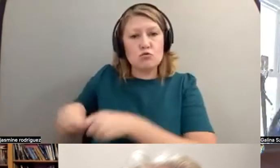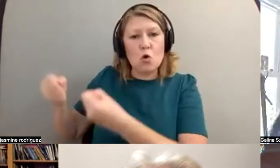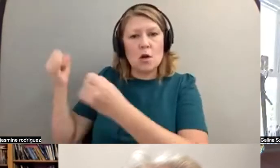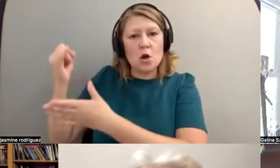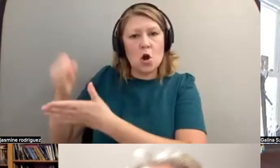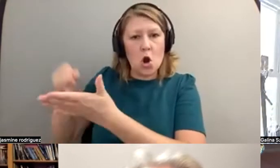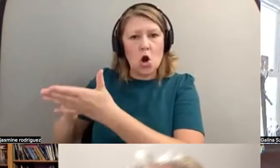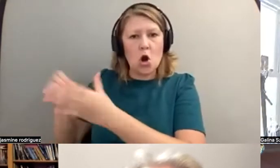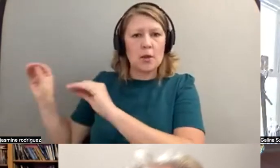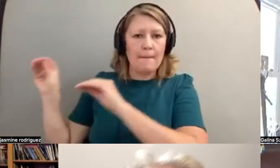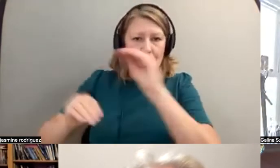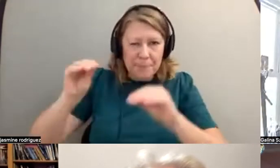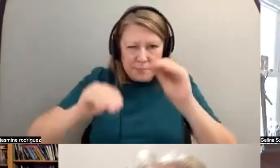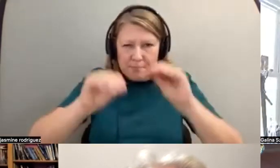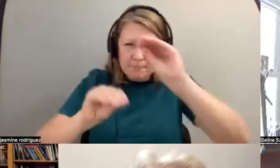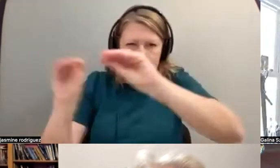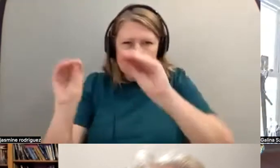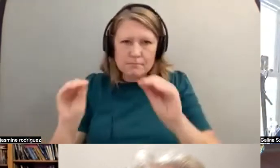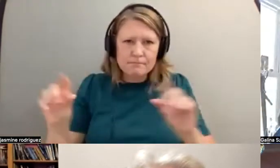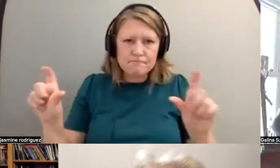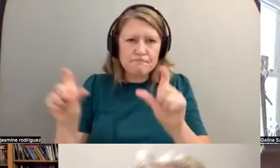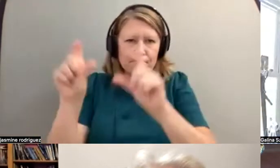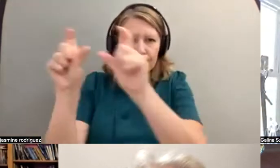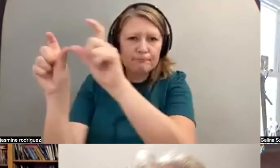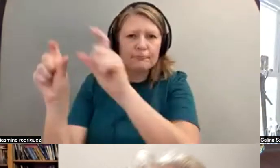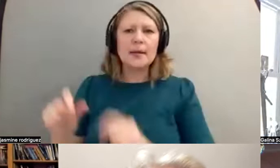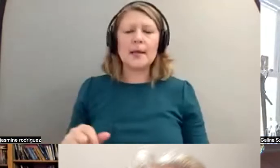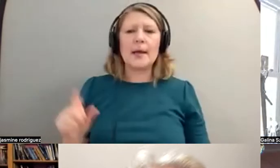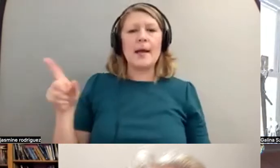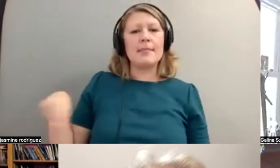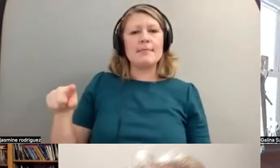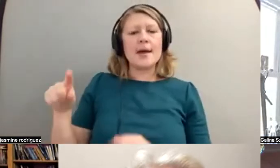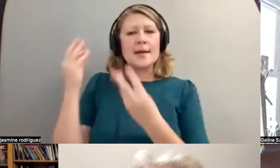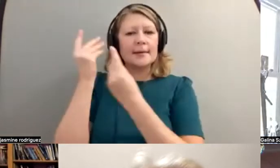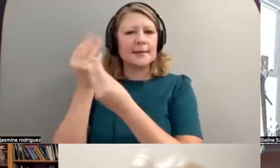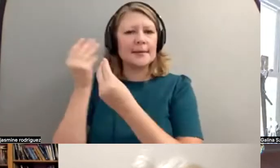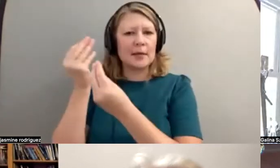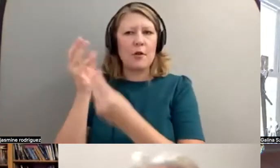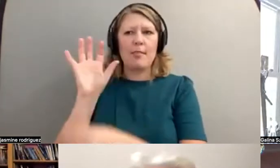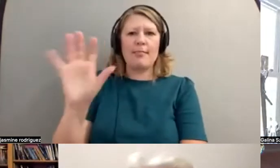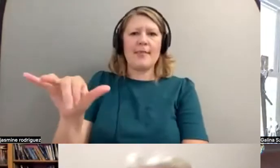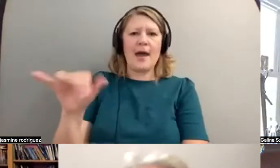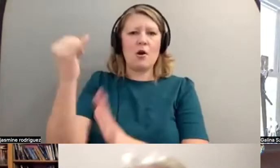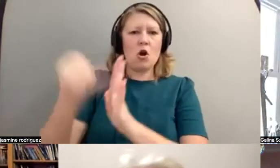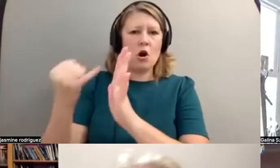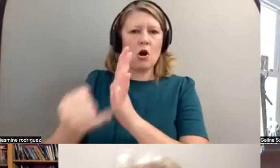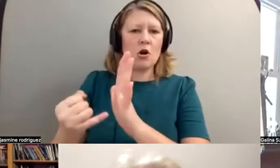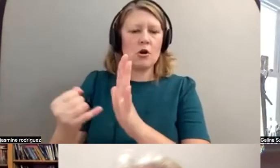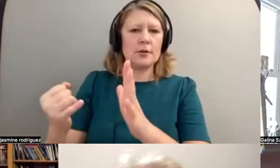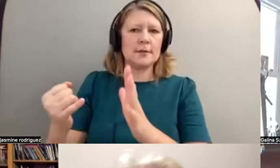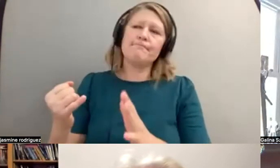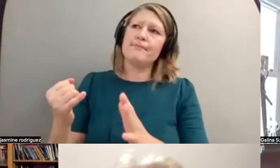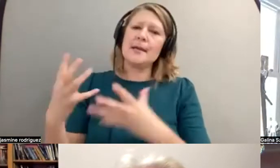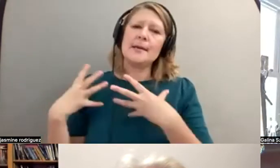And they consider that a healed peace is more precious than, absolutely,